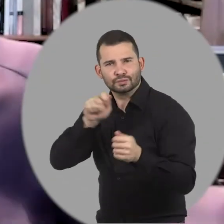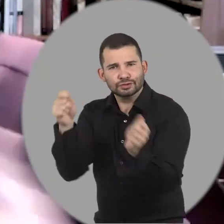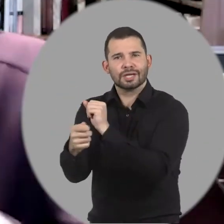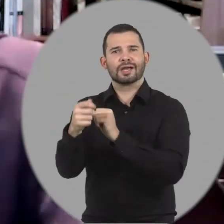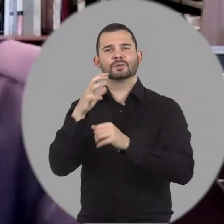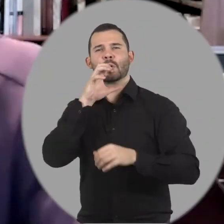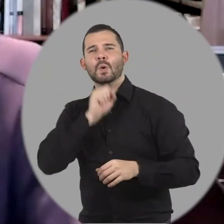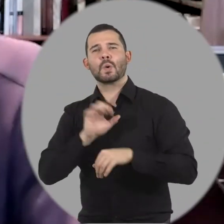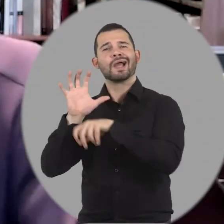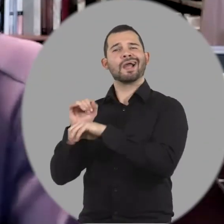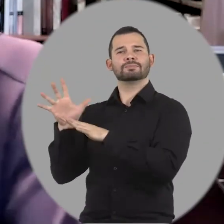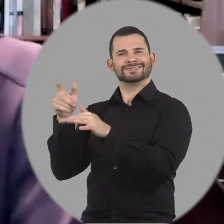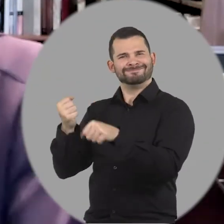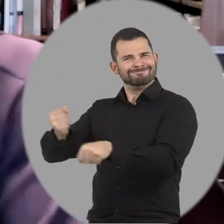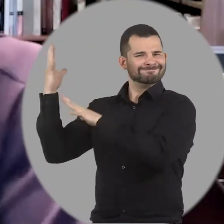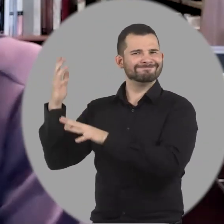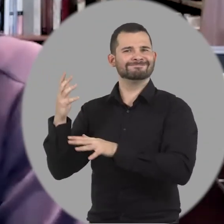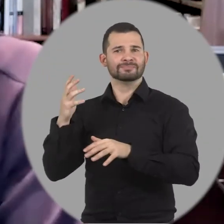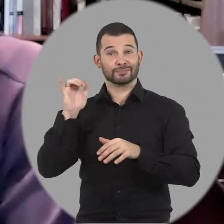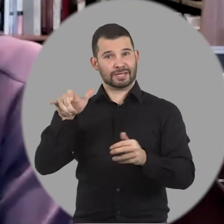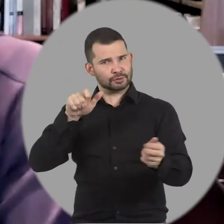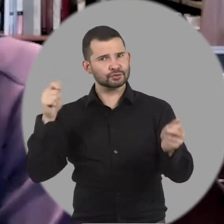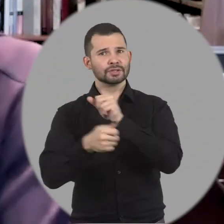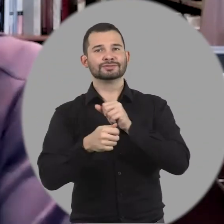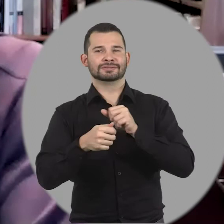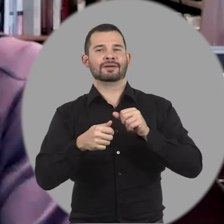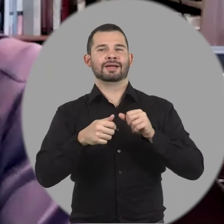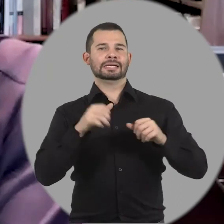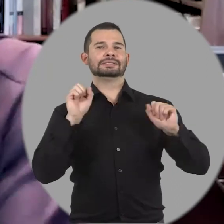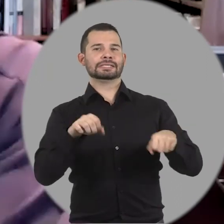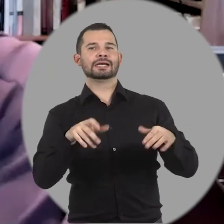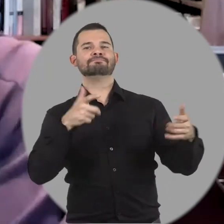and the greater the chance we have of securing political boldness.